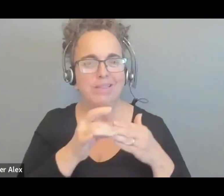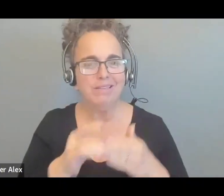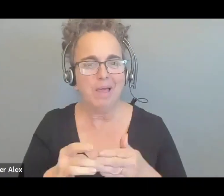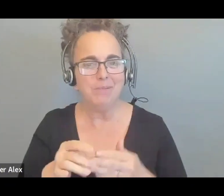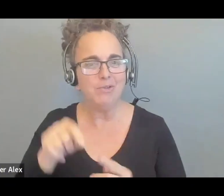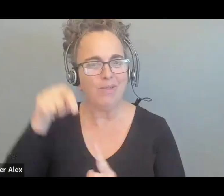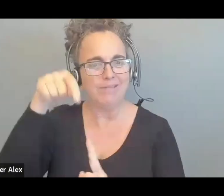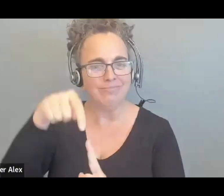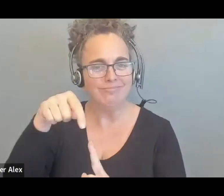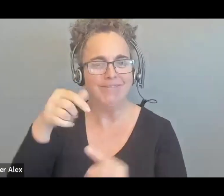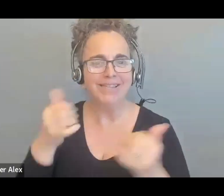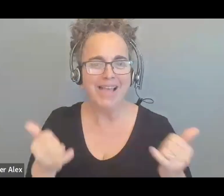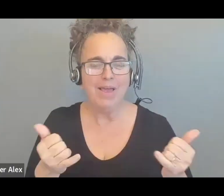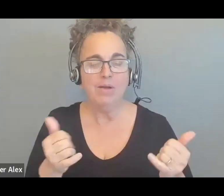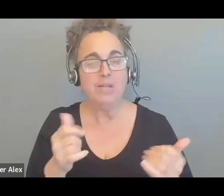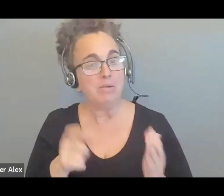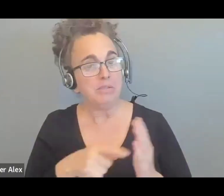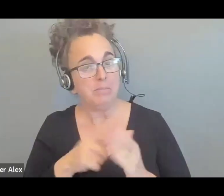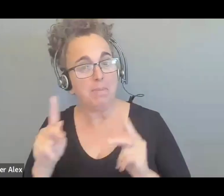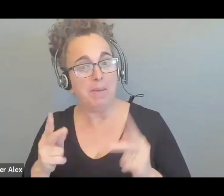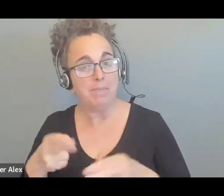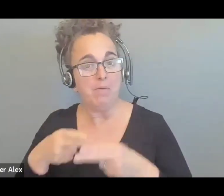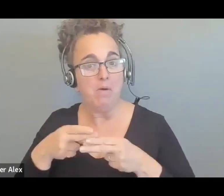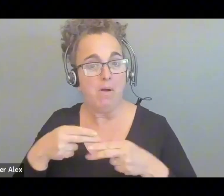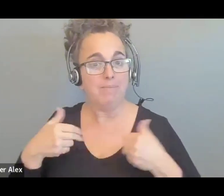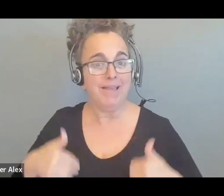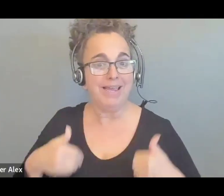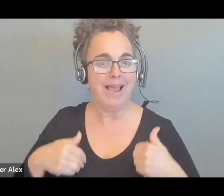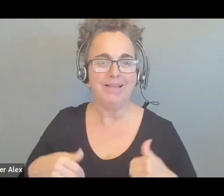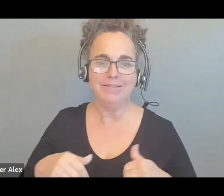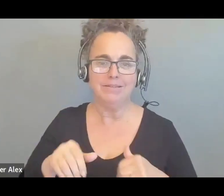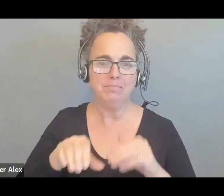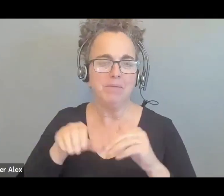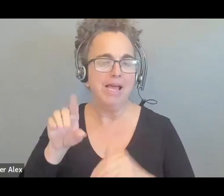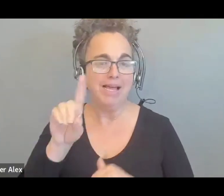what some may consider a disability. I never really identified it as such,